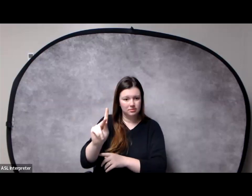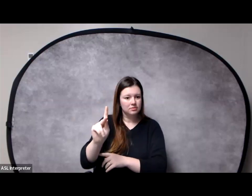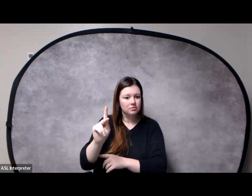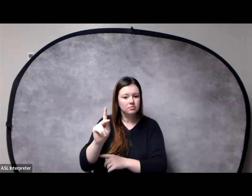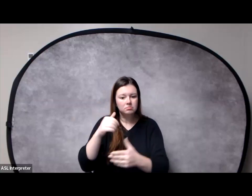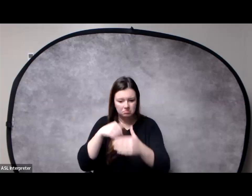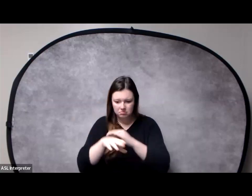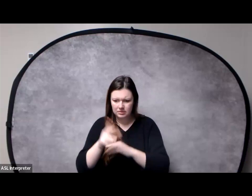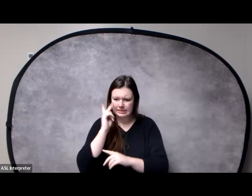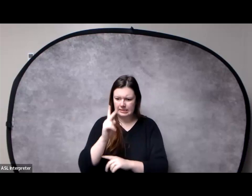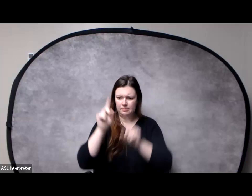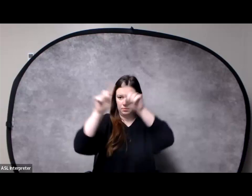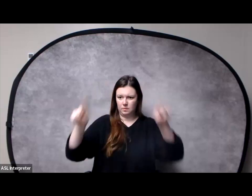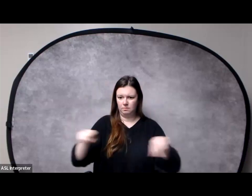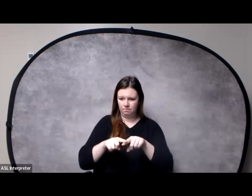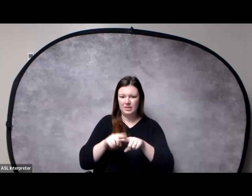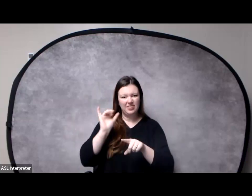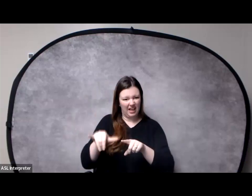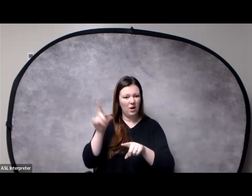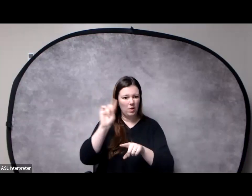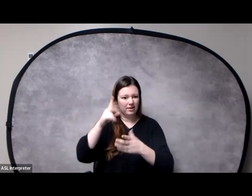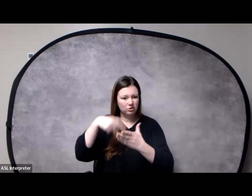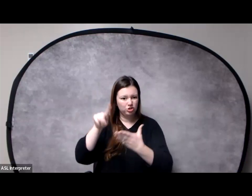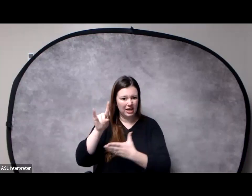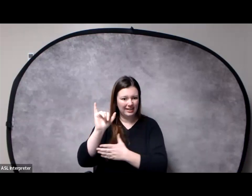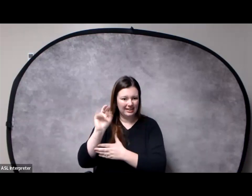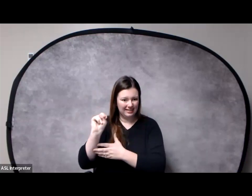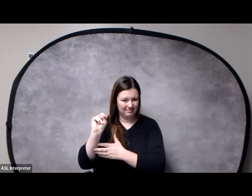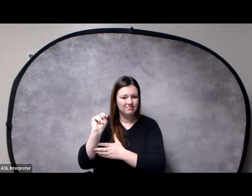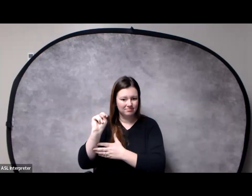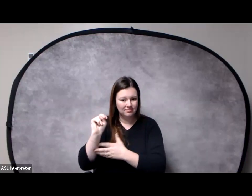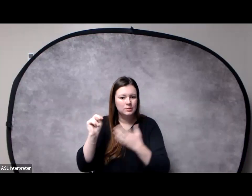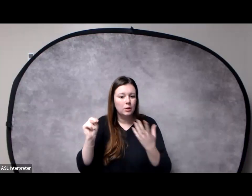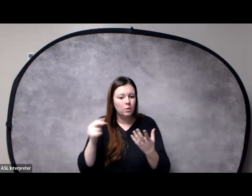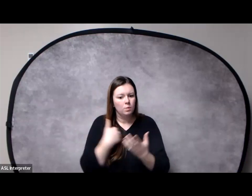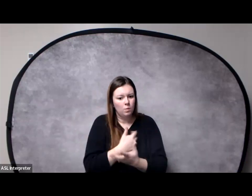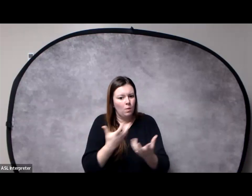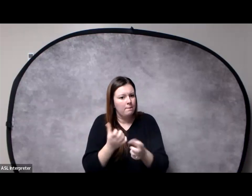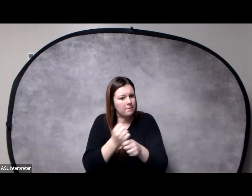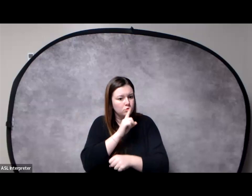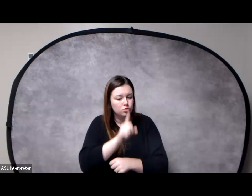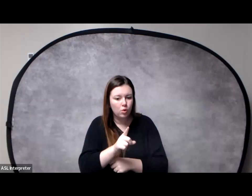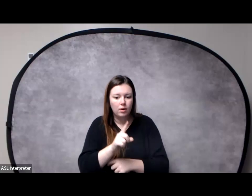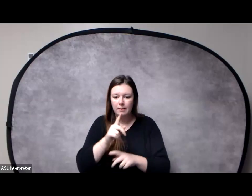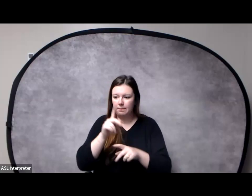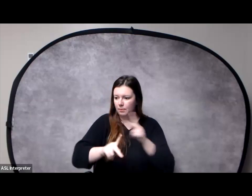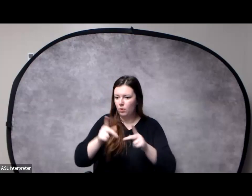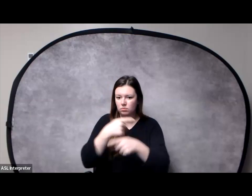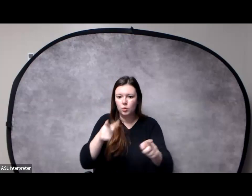And we want to make sure that basically people with certain disabilities are not being left behind.